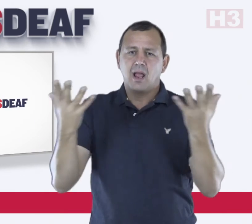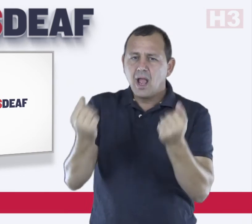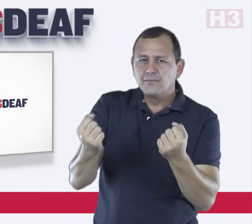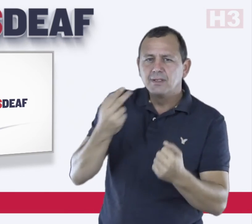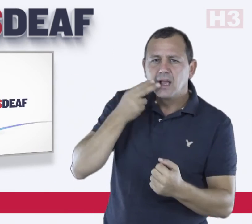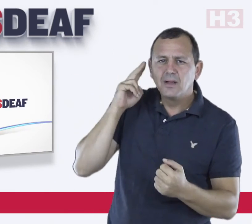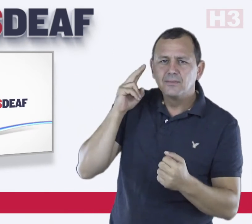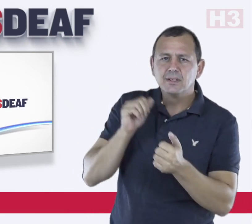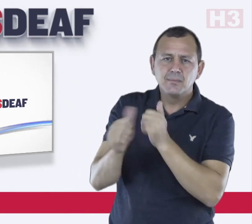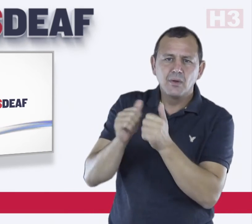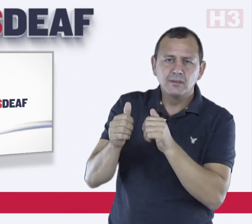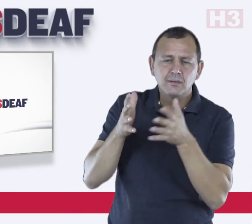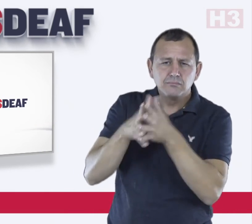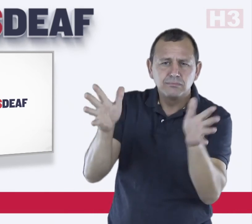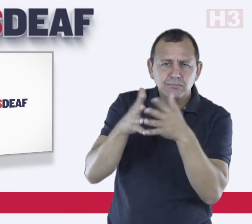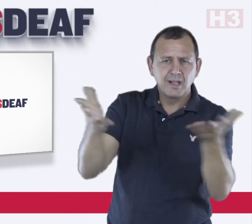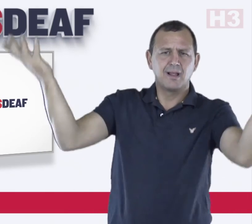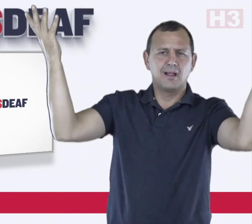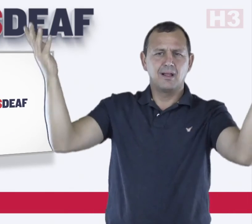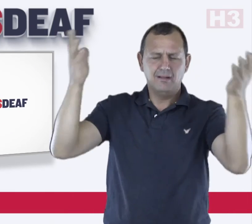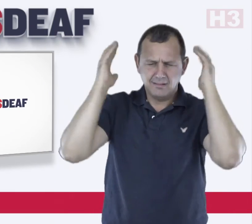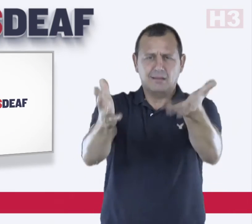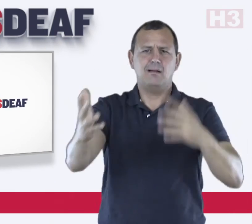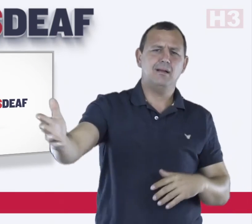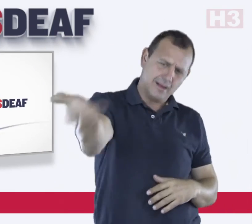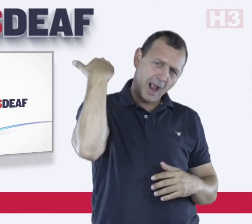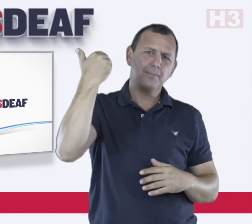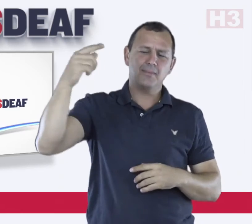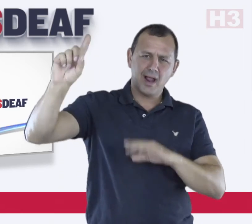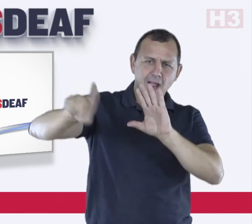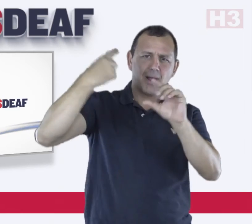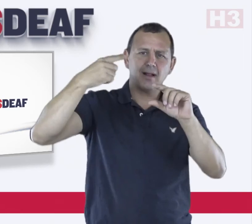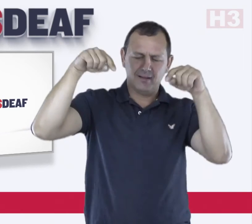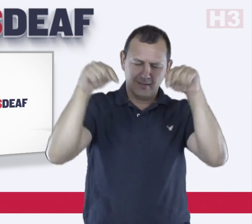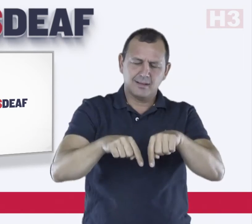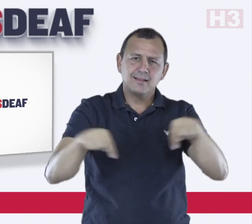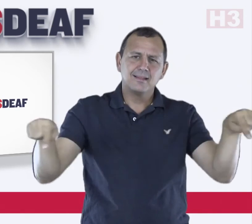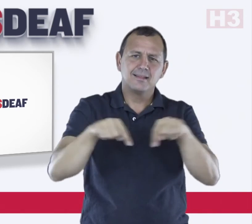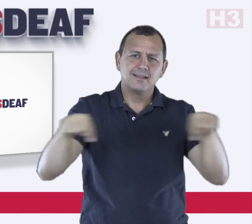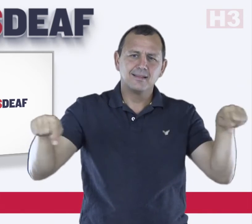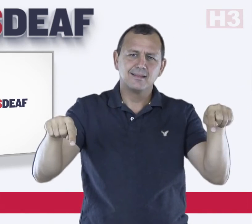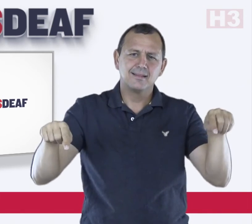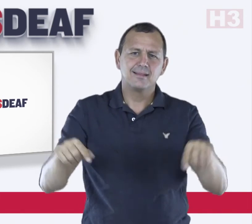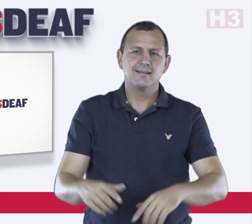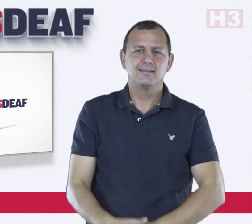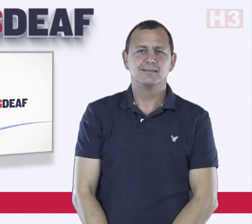You can send your deaf sports stories to sportsdeaf@h3world.tv.